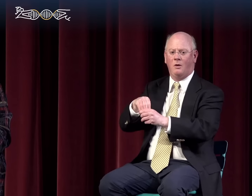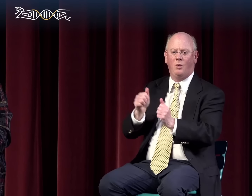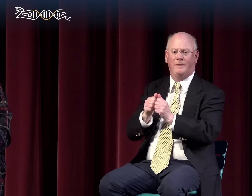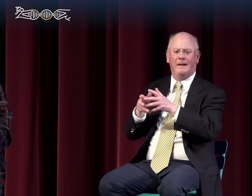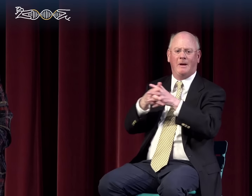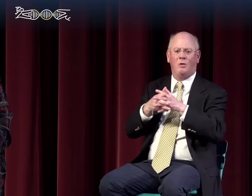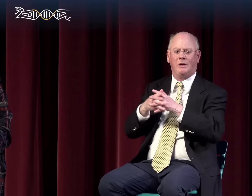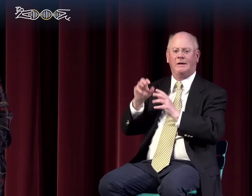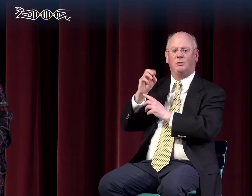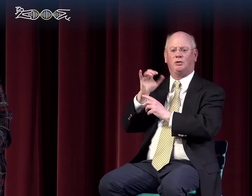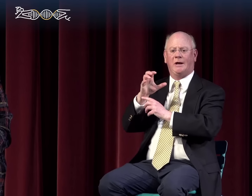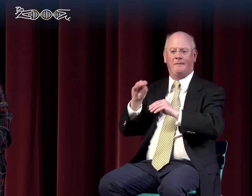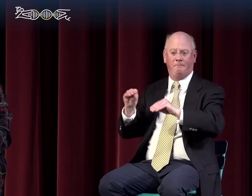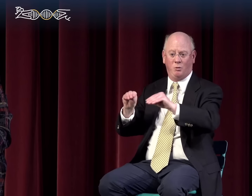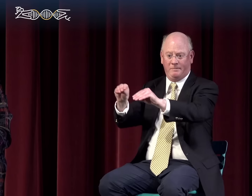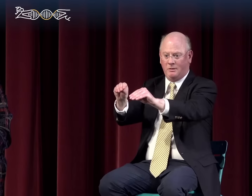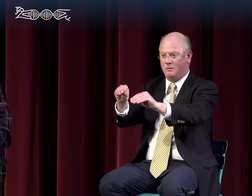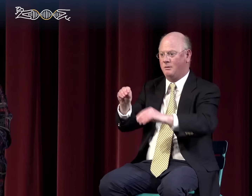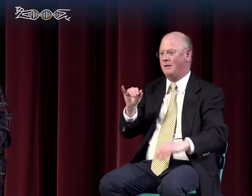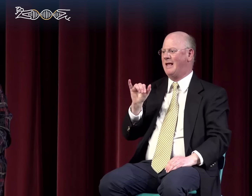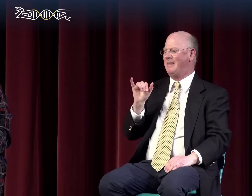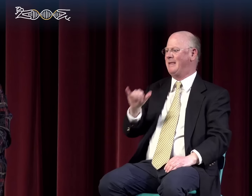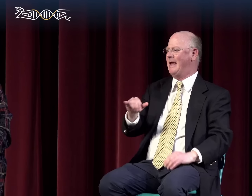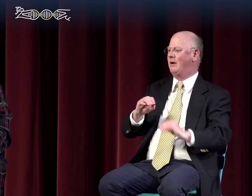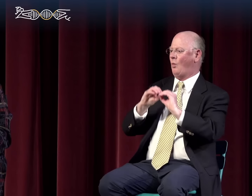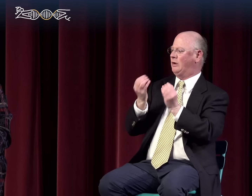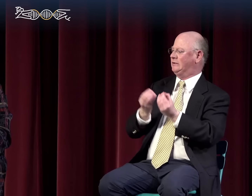And Bell was involved with Americans eugenics movement and that